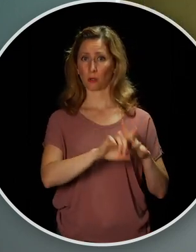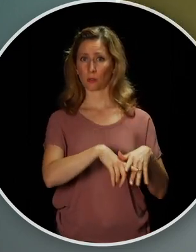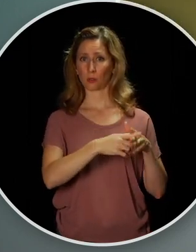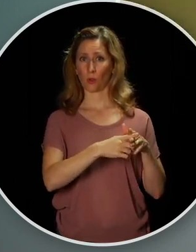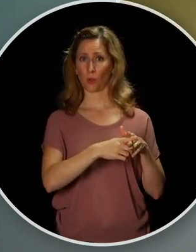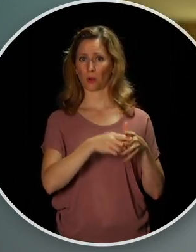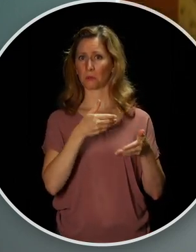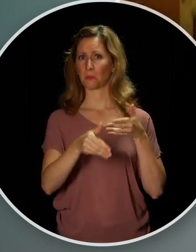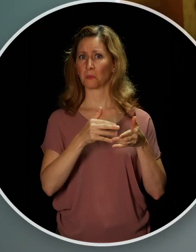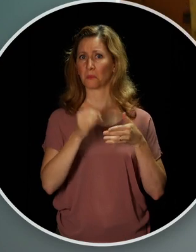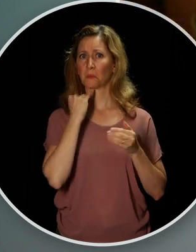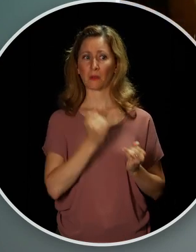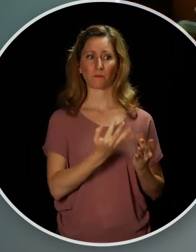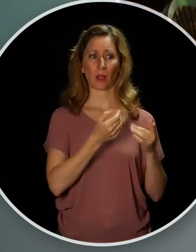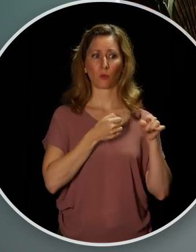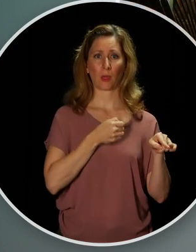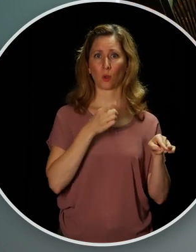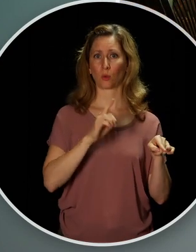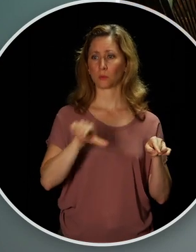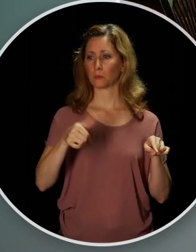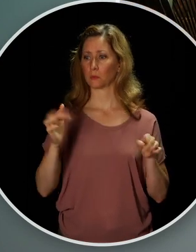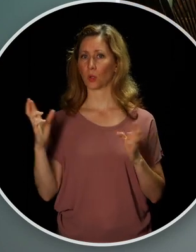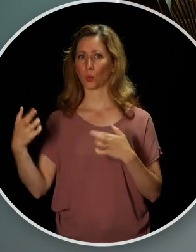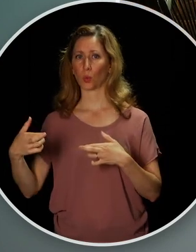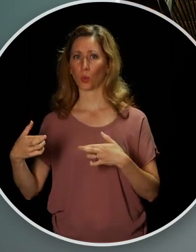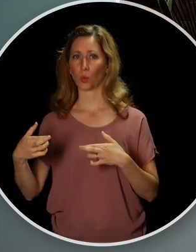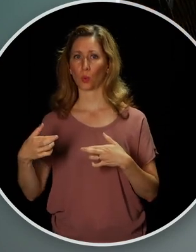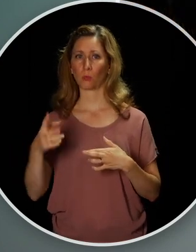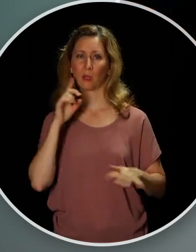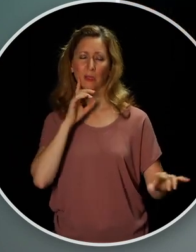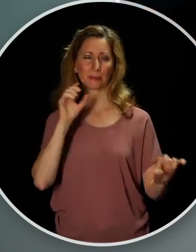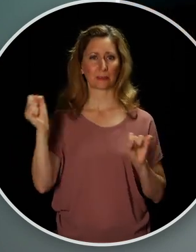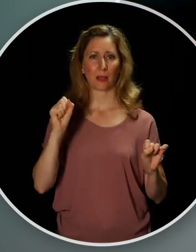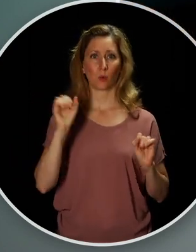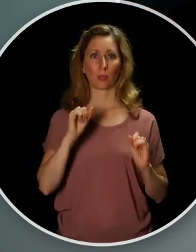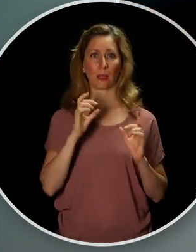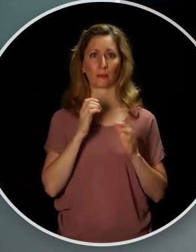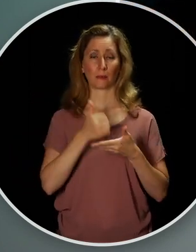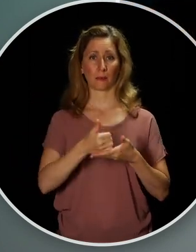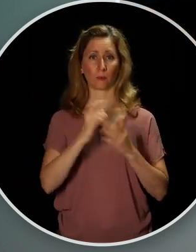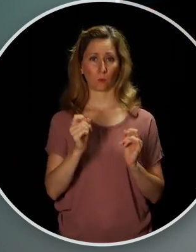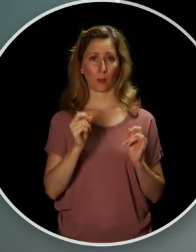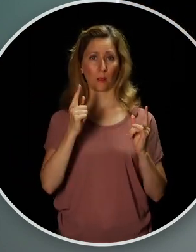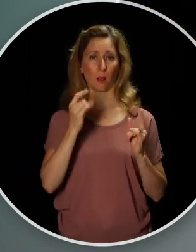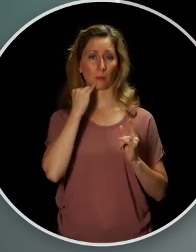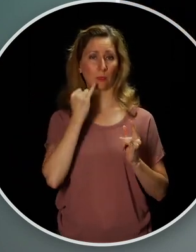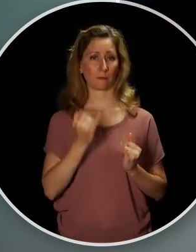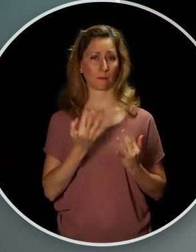even if you're in a different room. Their loud sound can wake you up if you're asleep when there's a fire.